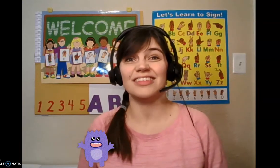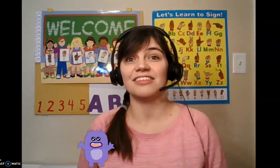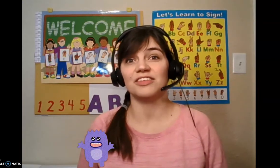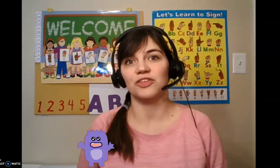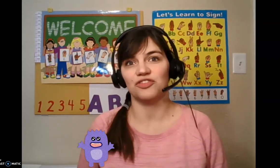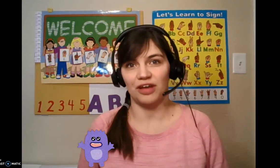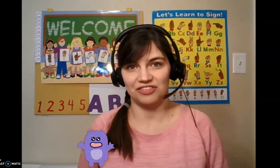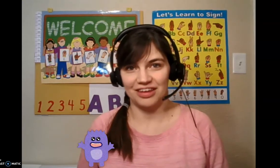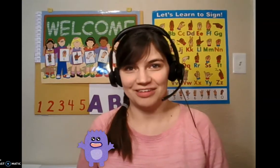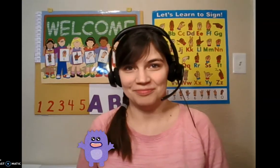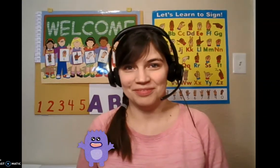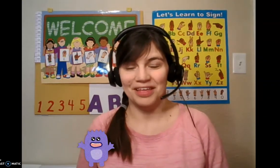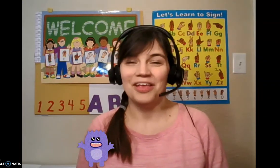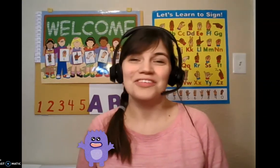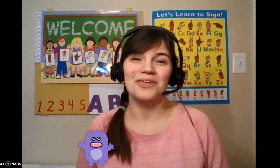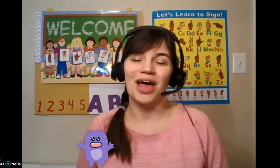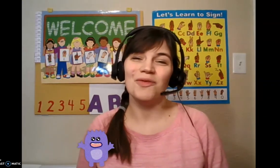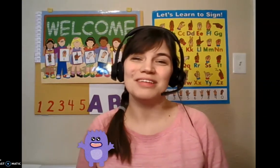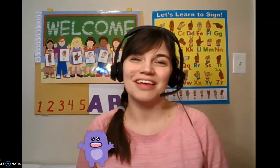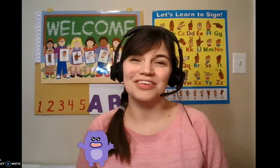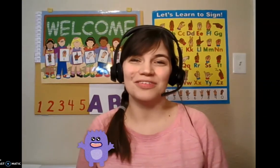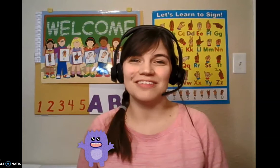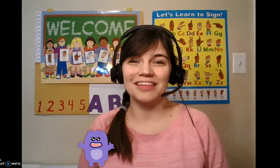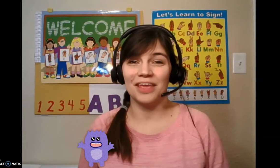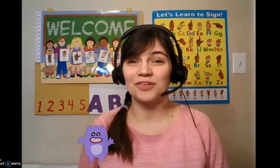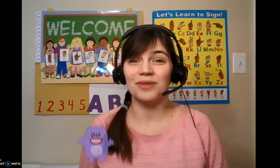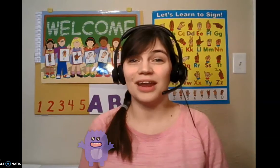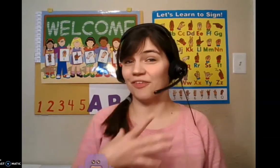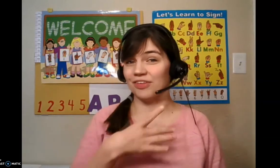sneaks into the trash can. So I will be telling you in sign language what Harold